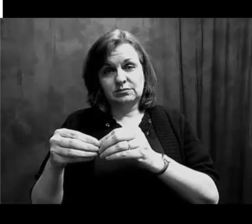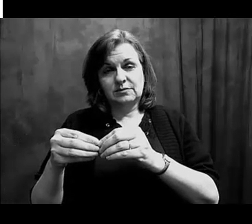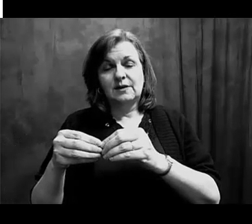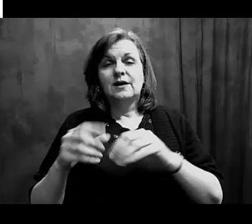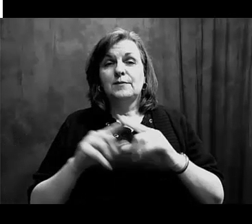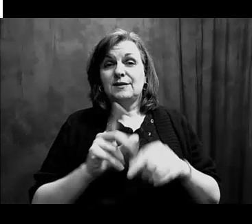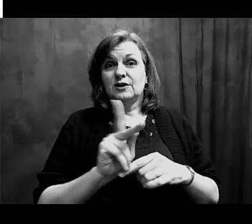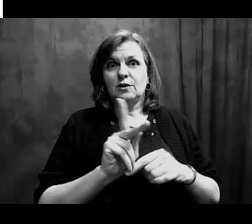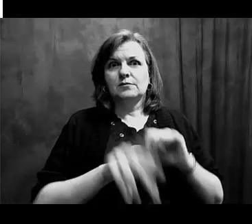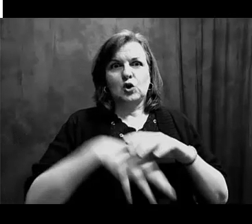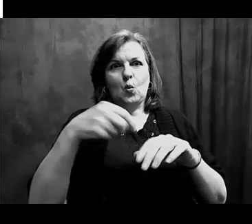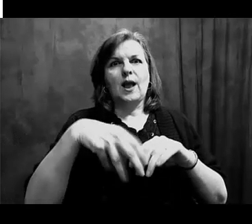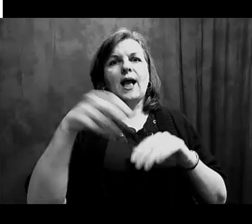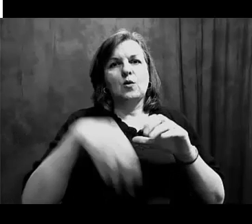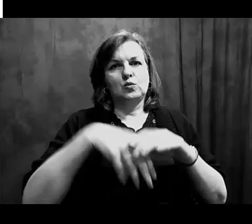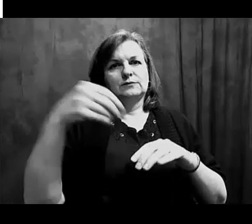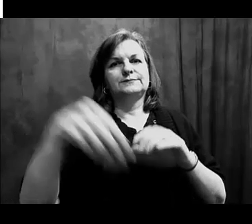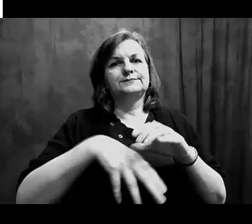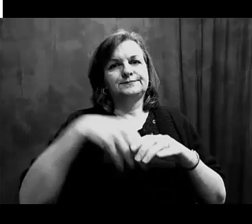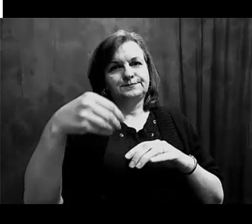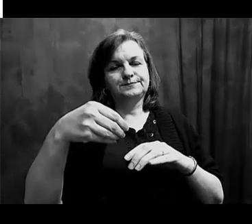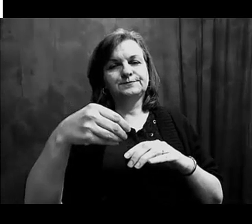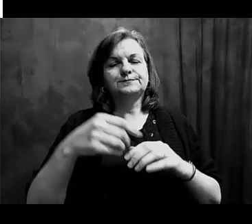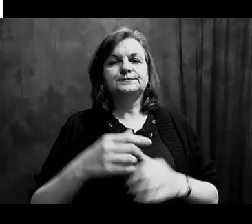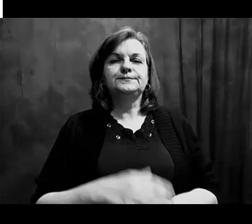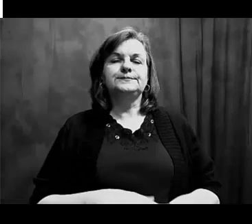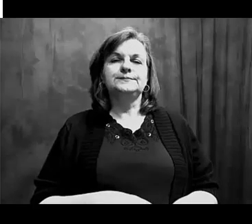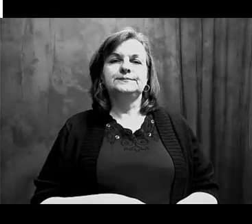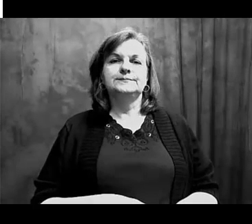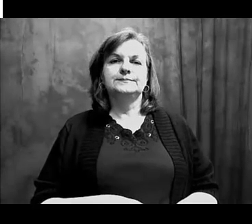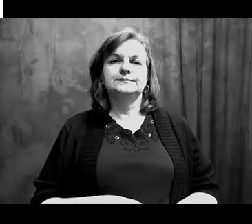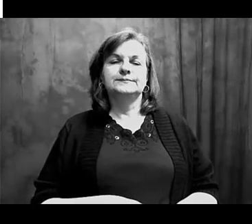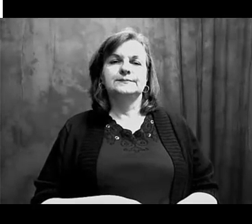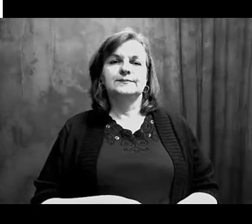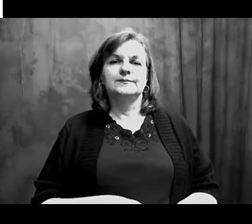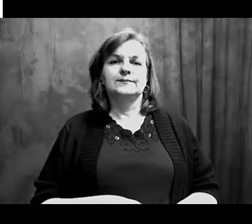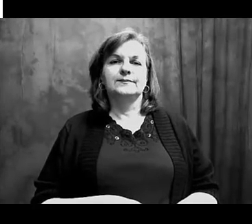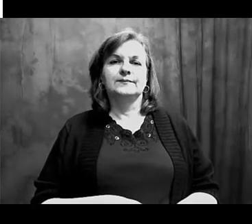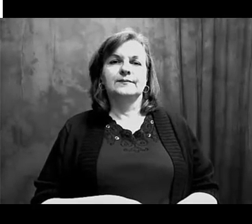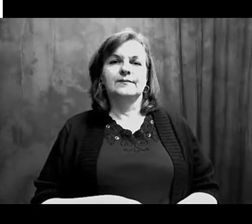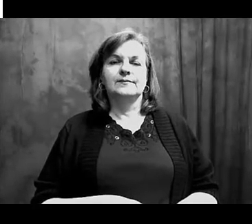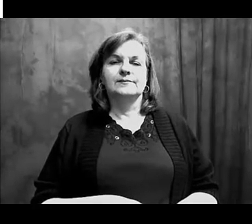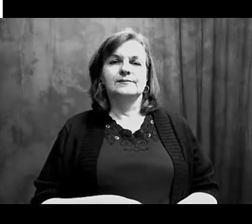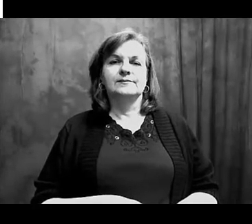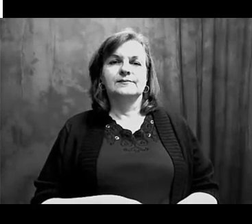across our membrane